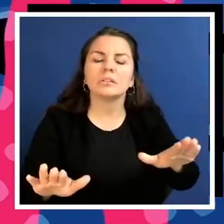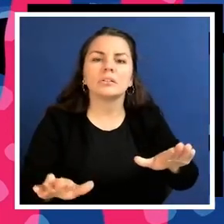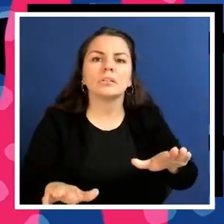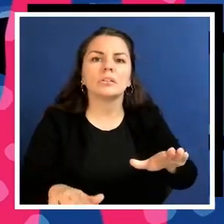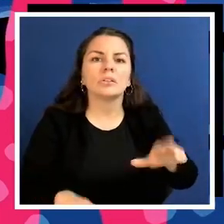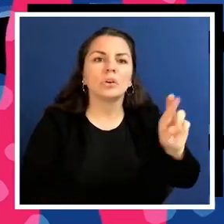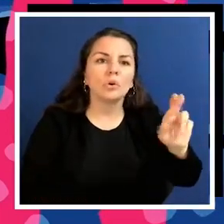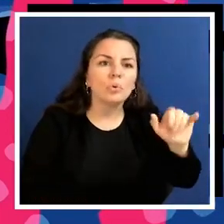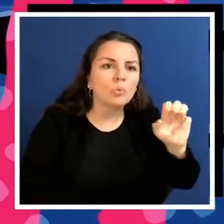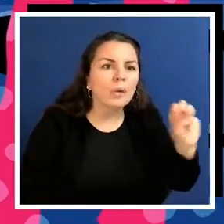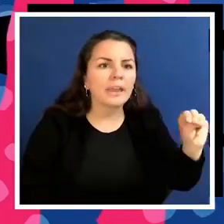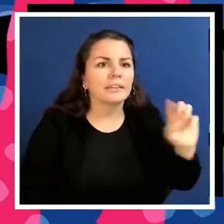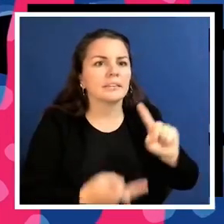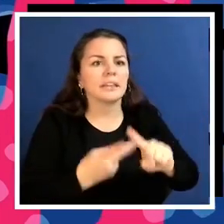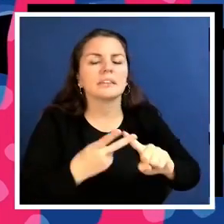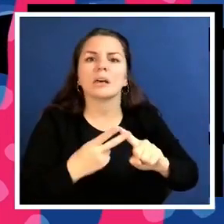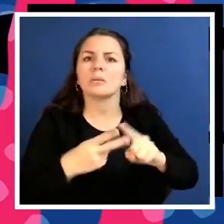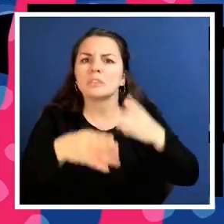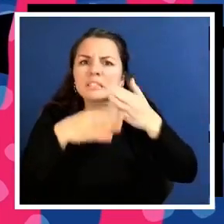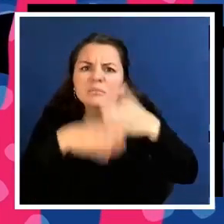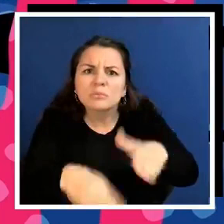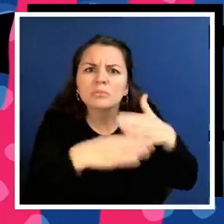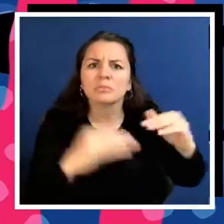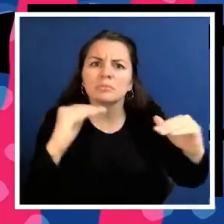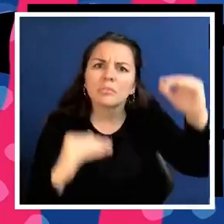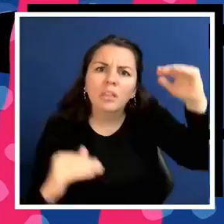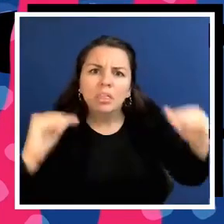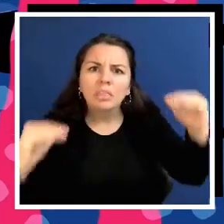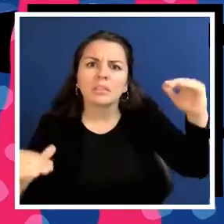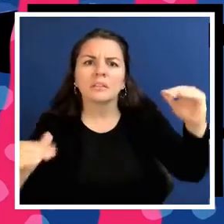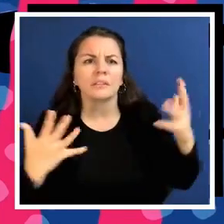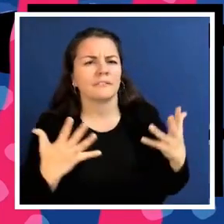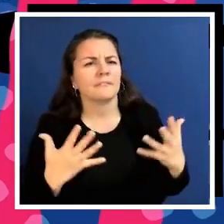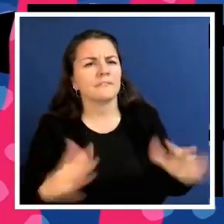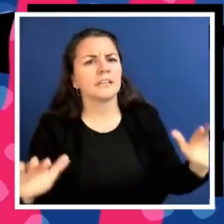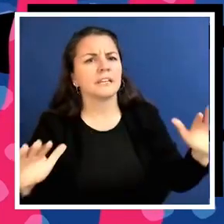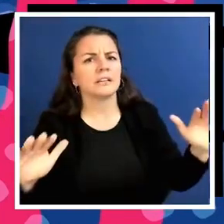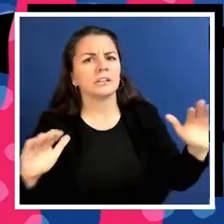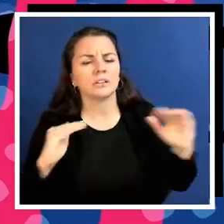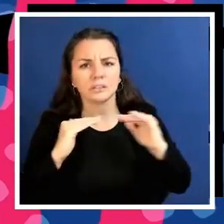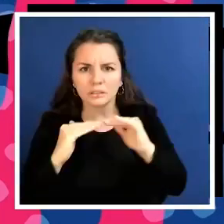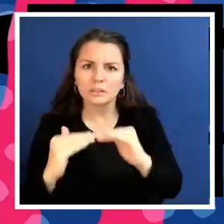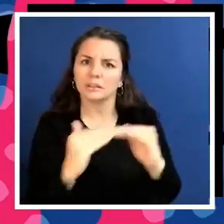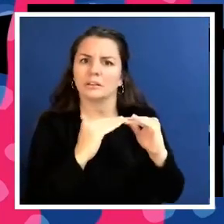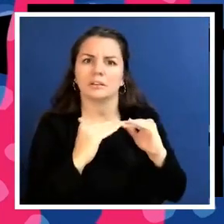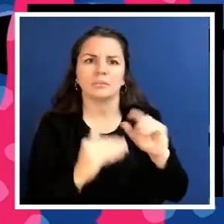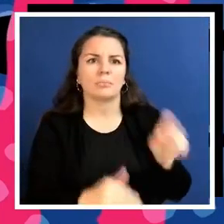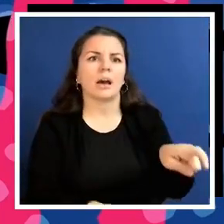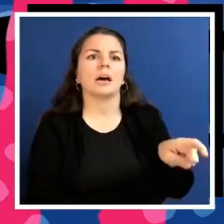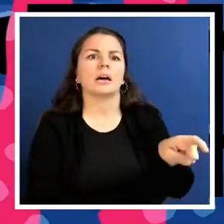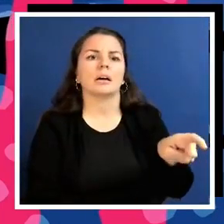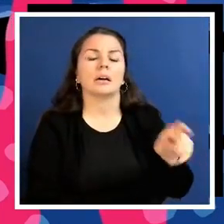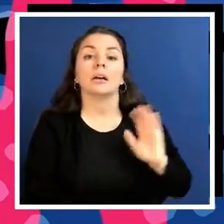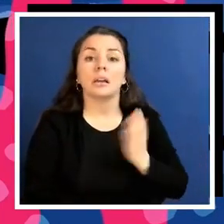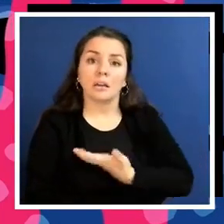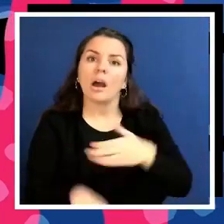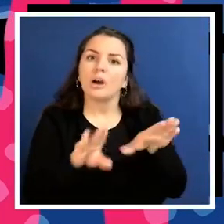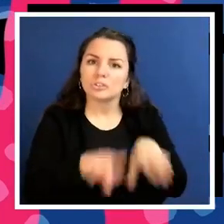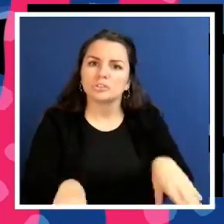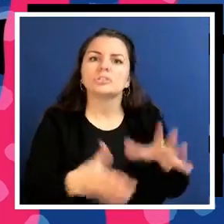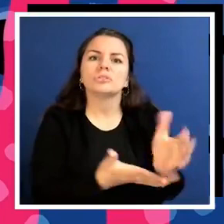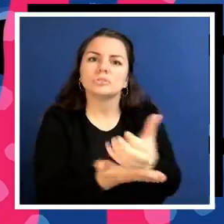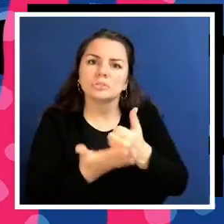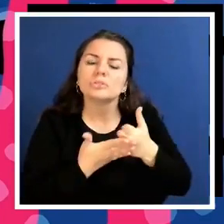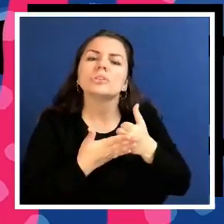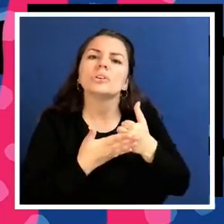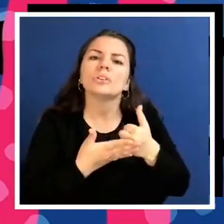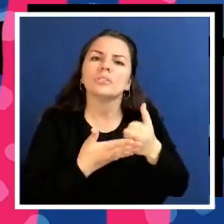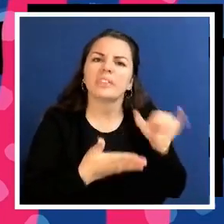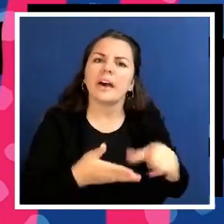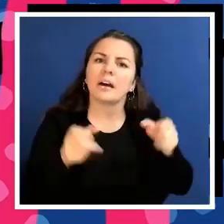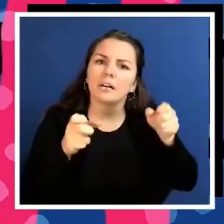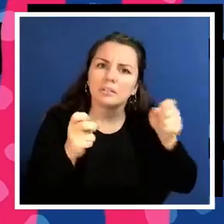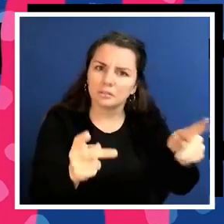PROTECTION FROM THE